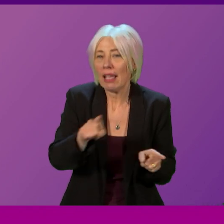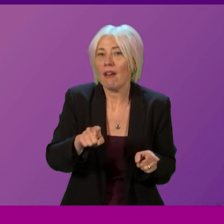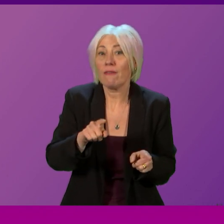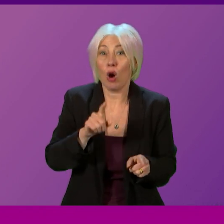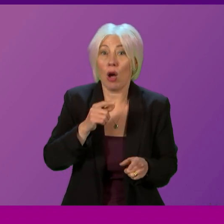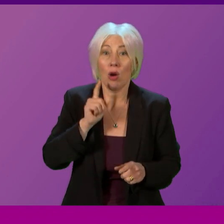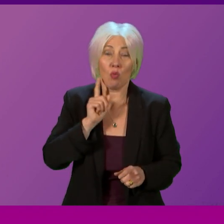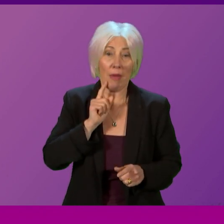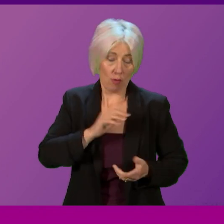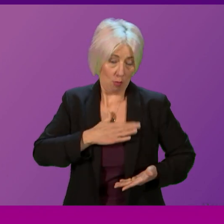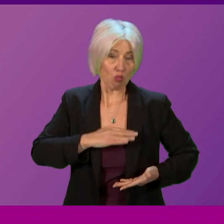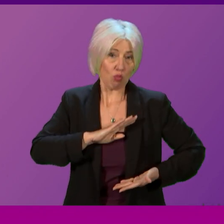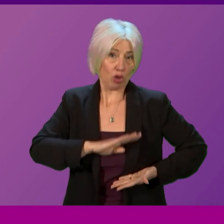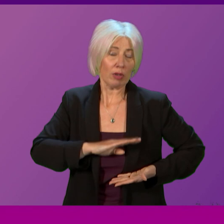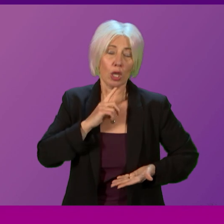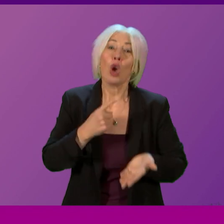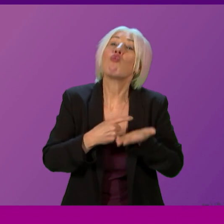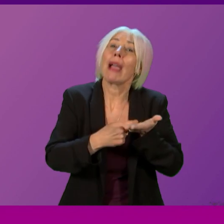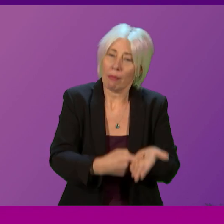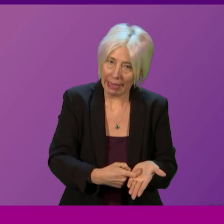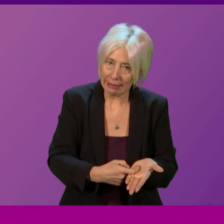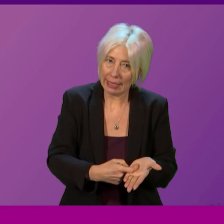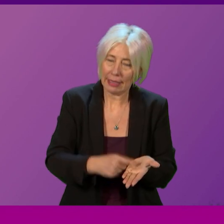is recommended, which is what has been done.